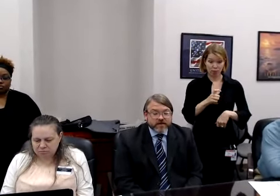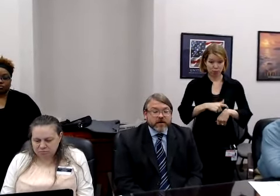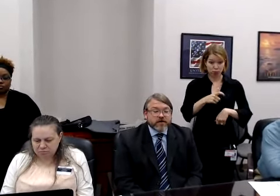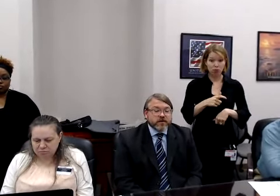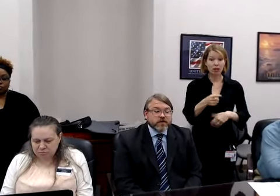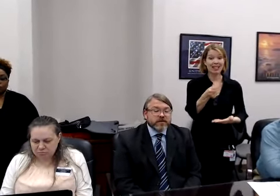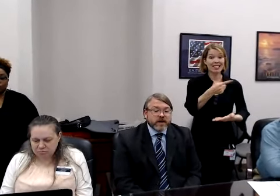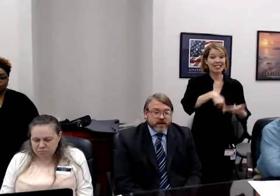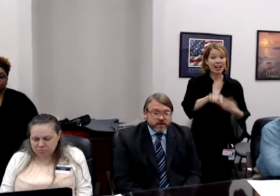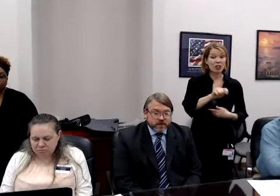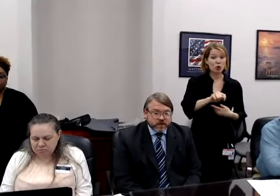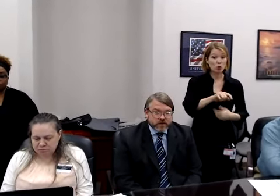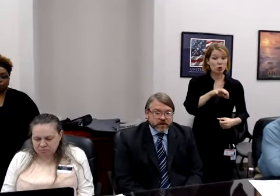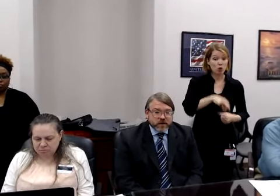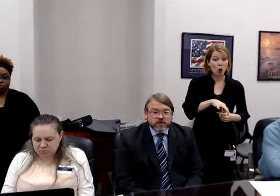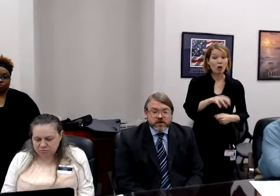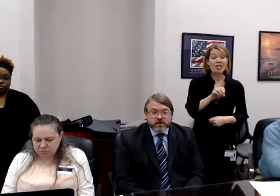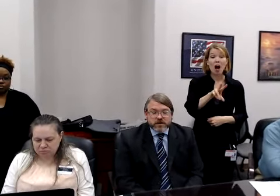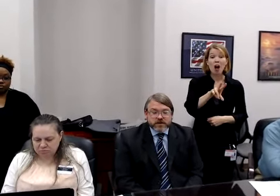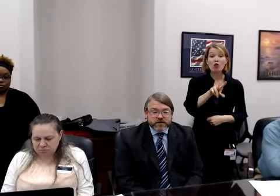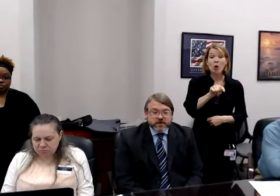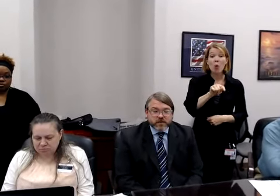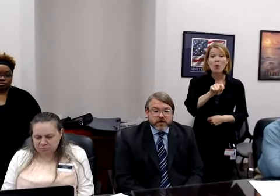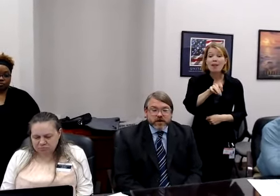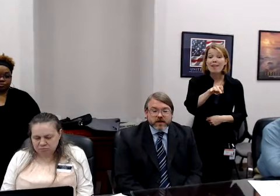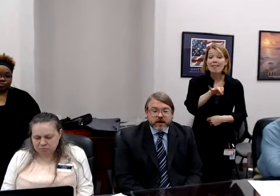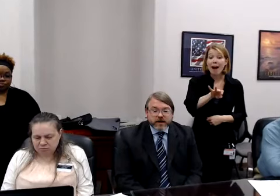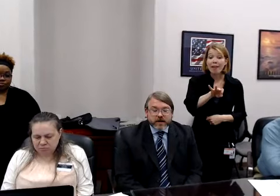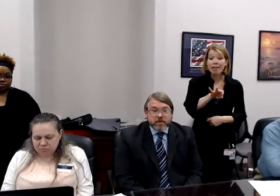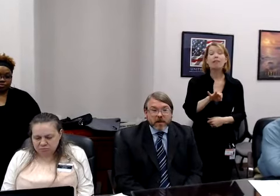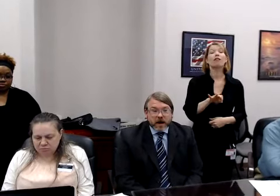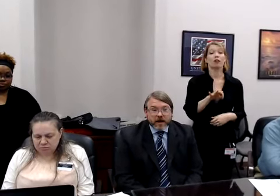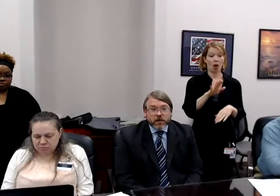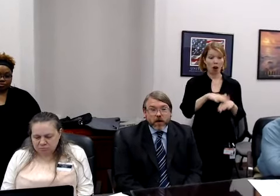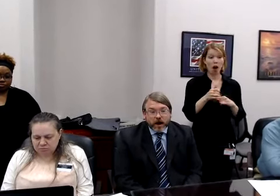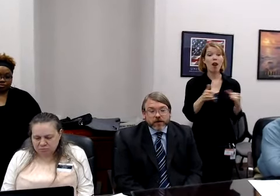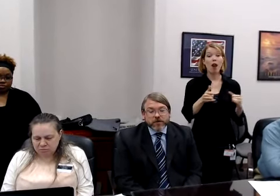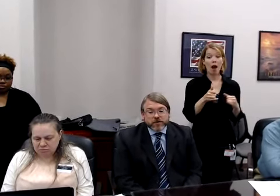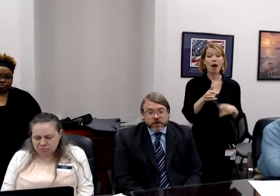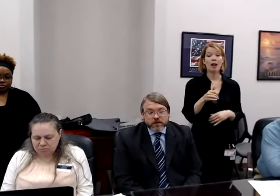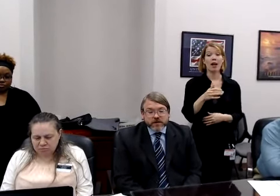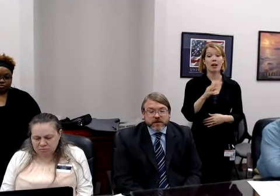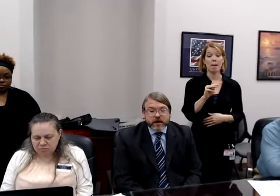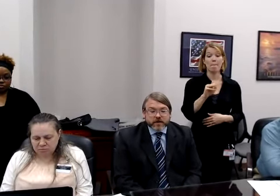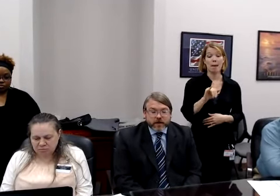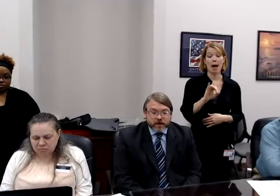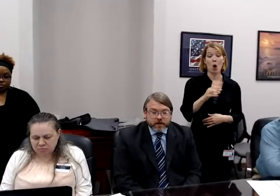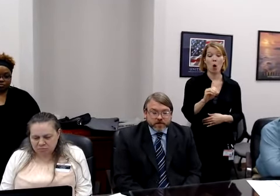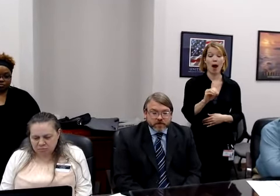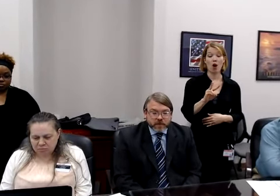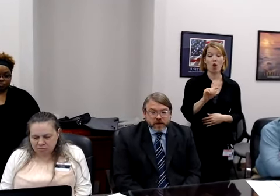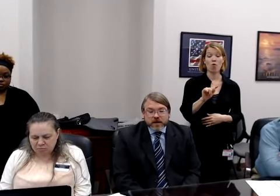That's October ninth. You can register to vote online at myOhiovote.com.